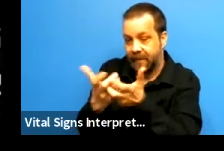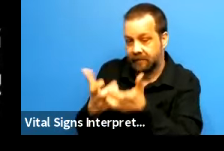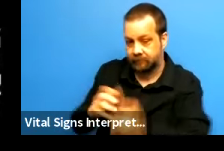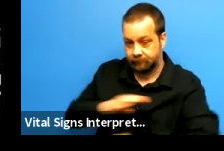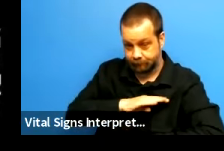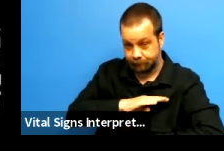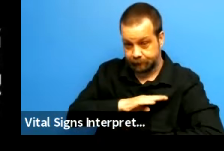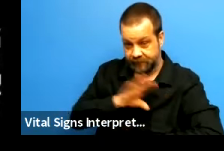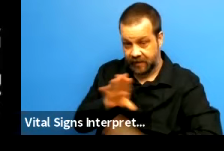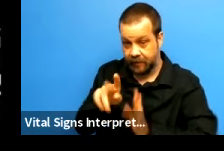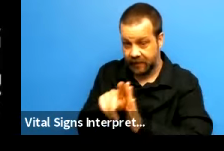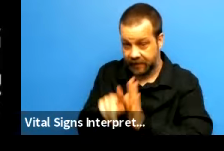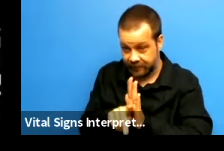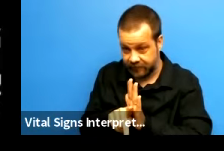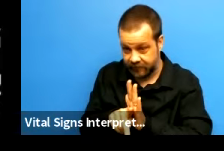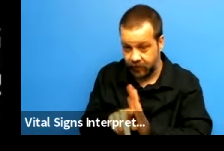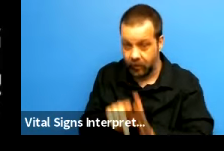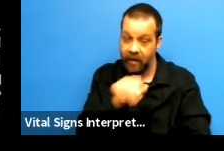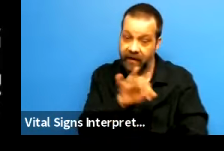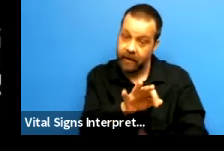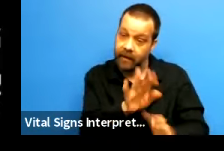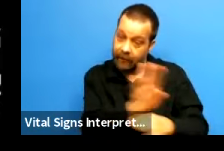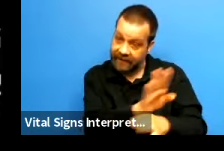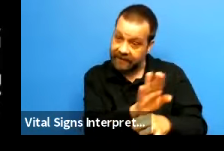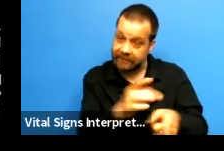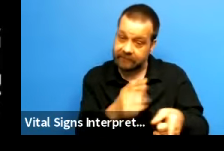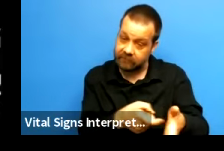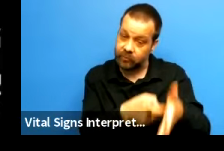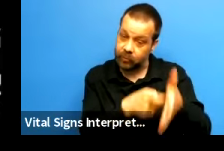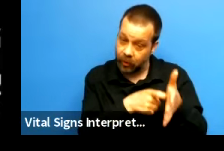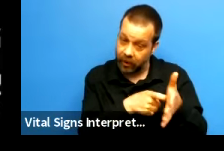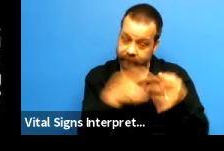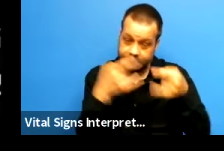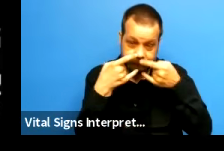So if a private business has a policy stating that